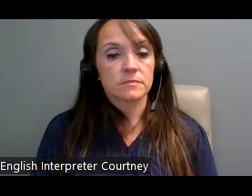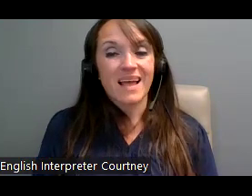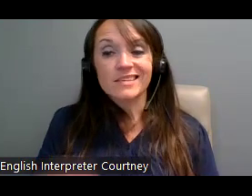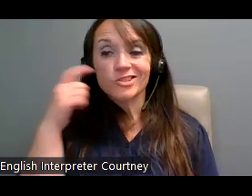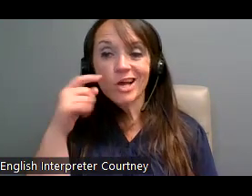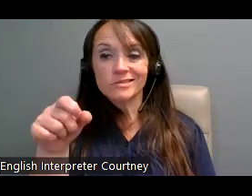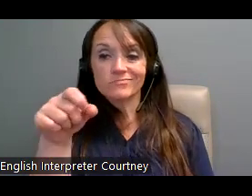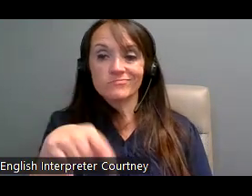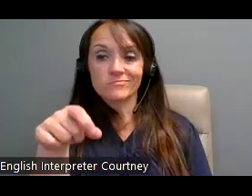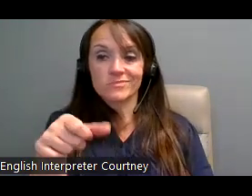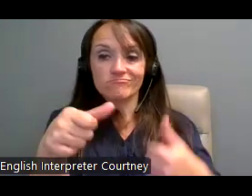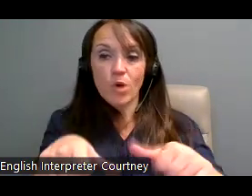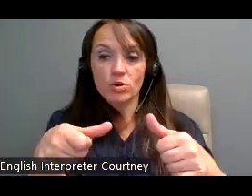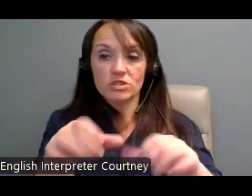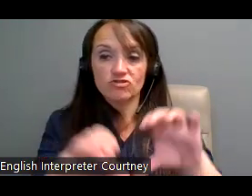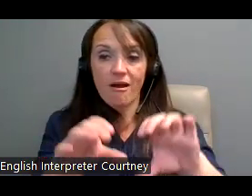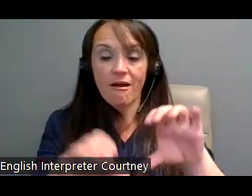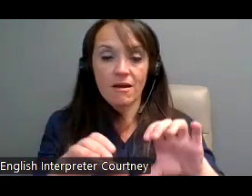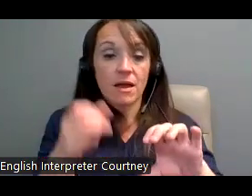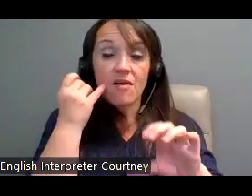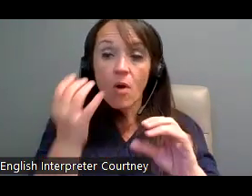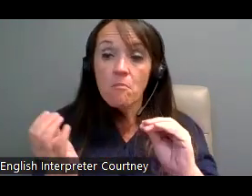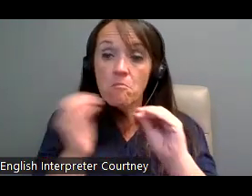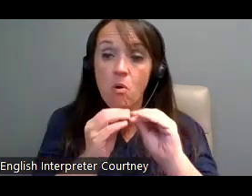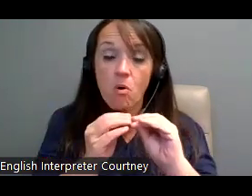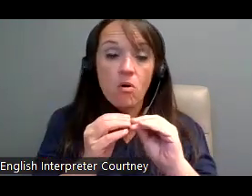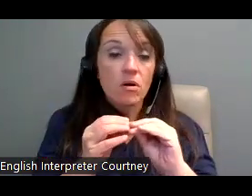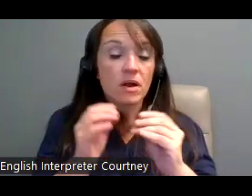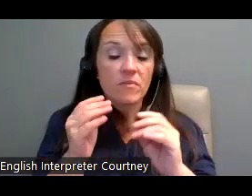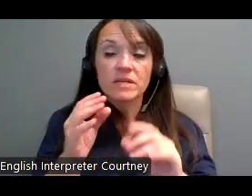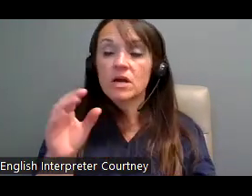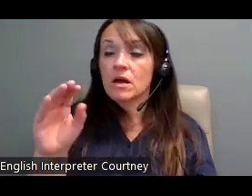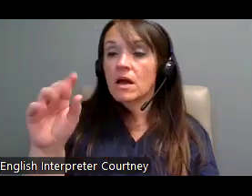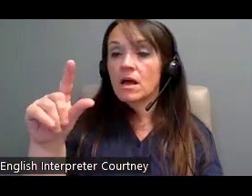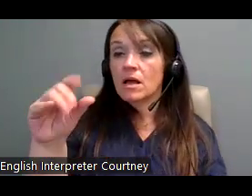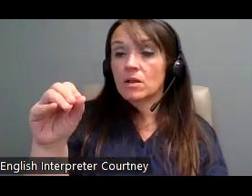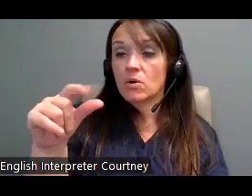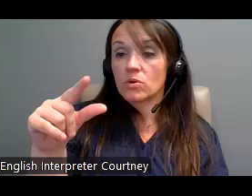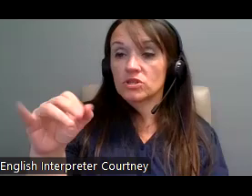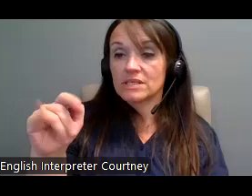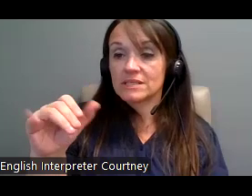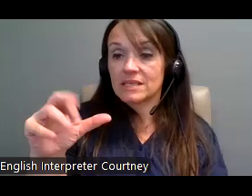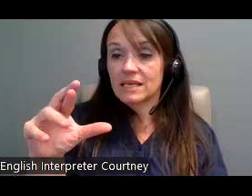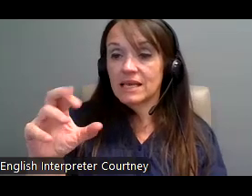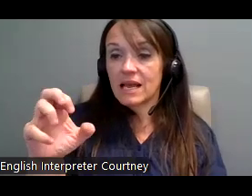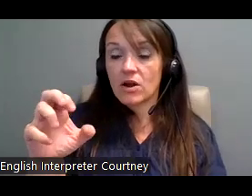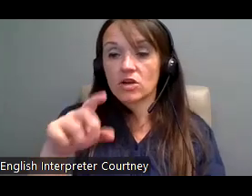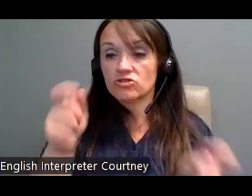for additional information, and its called modivcare now, on the program, I dropped the link on their for you to review.